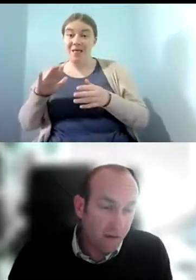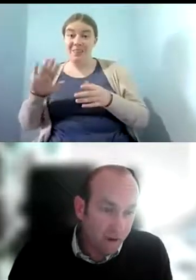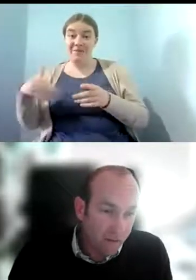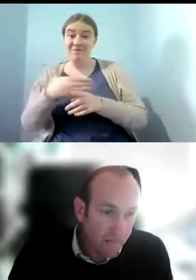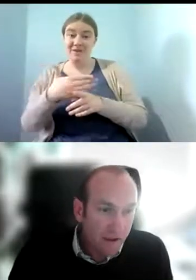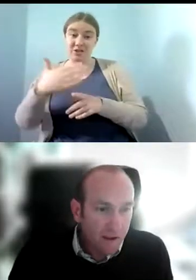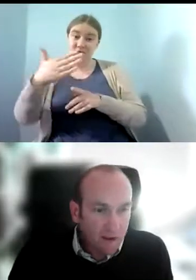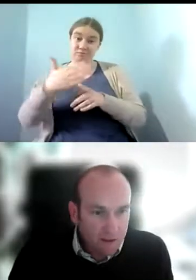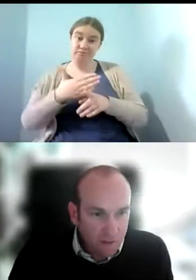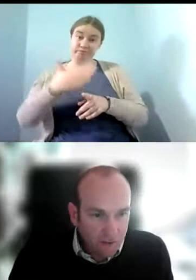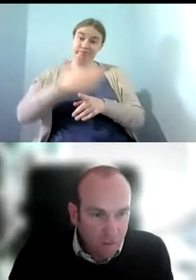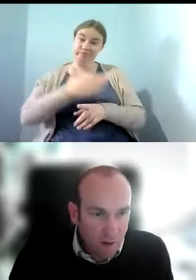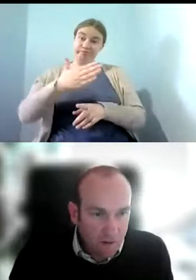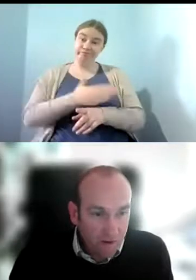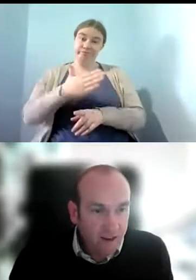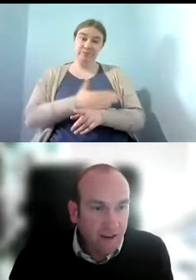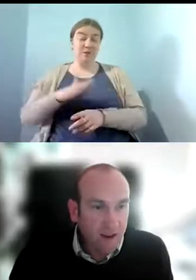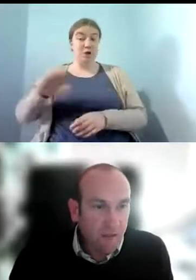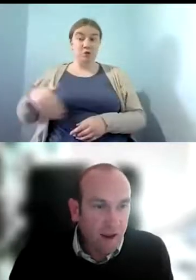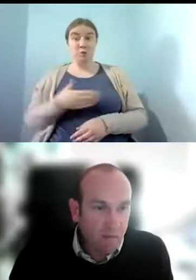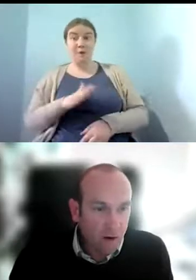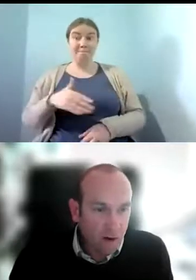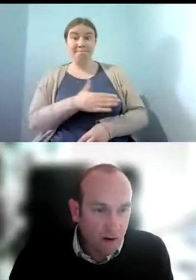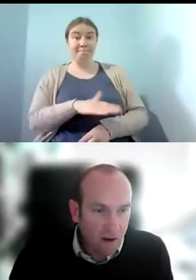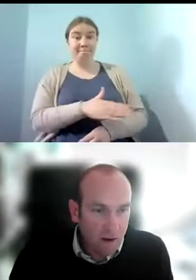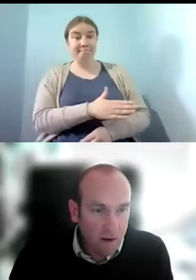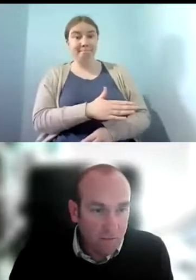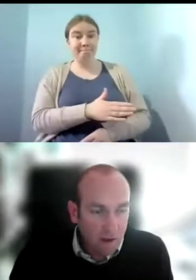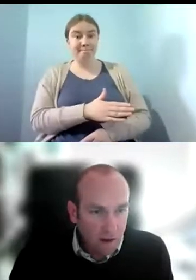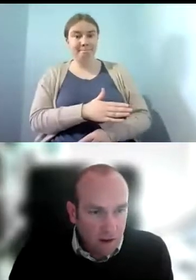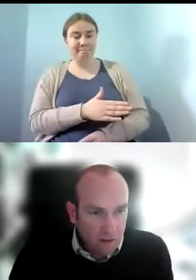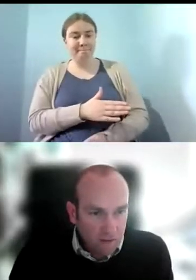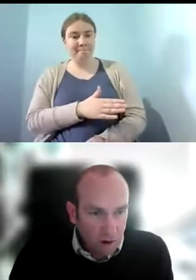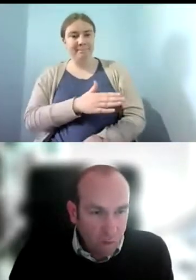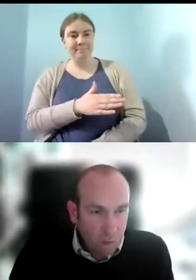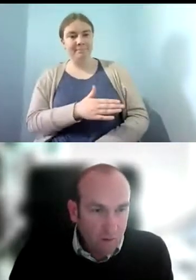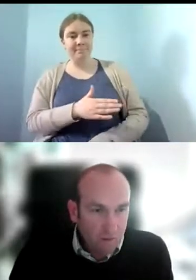river so they'll swim up and as jennie explained we've got um the flow of the water coming through